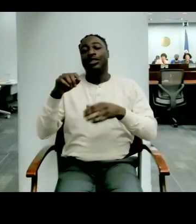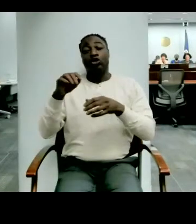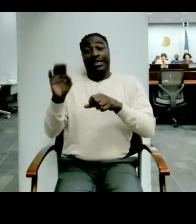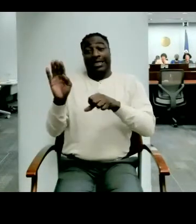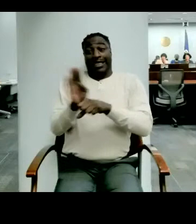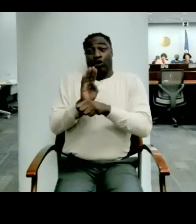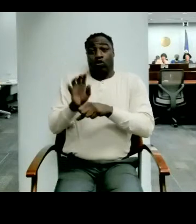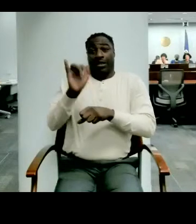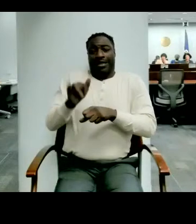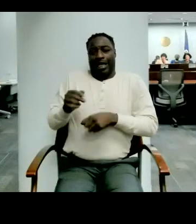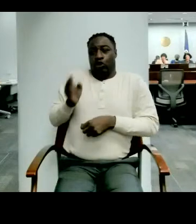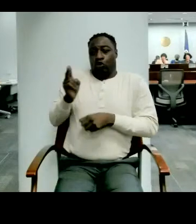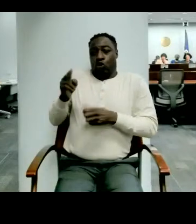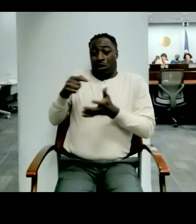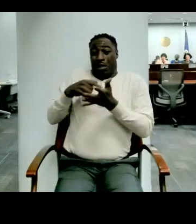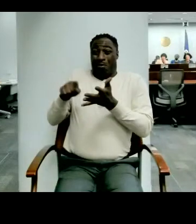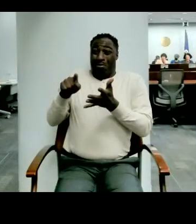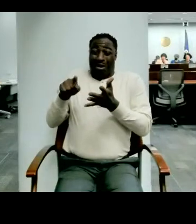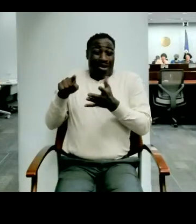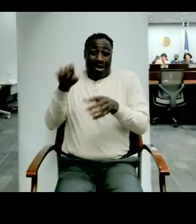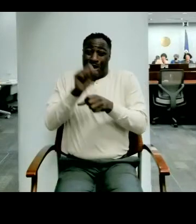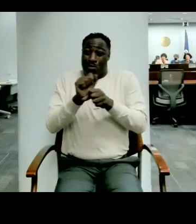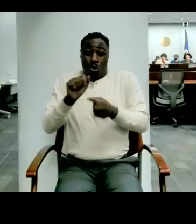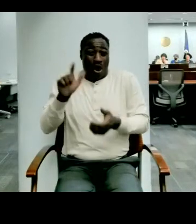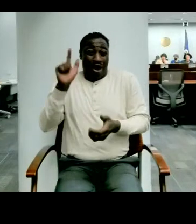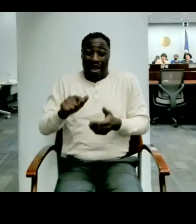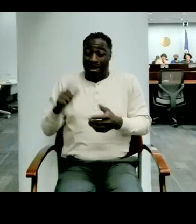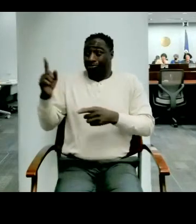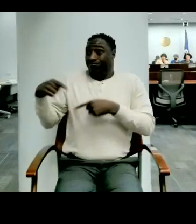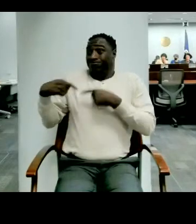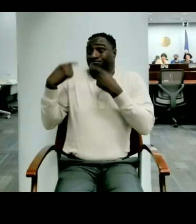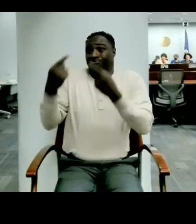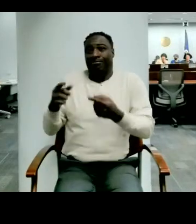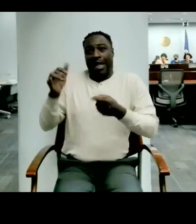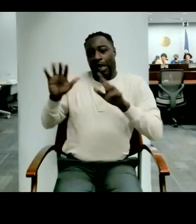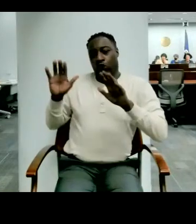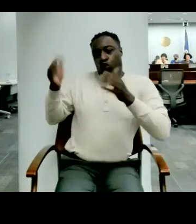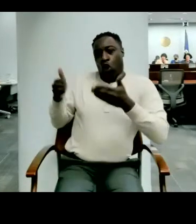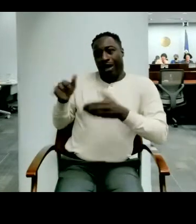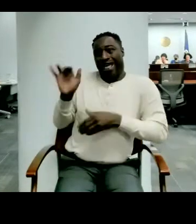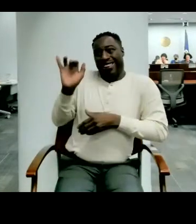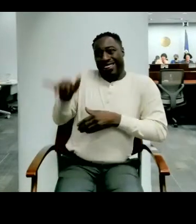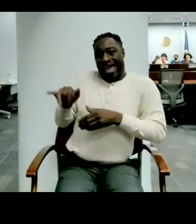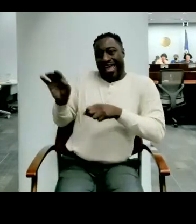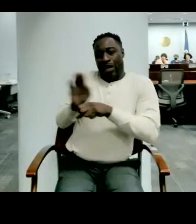employees less than others. Let's target those industries and let's do enforcement there,